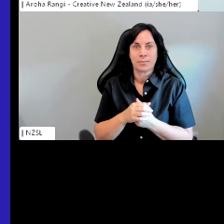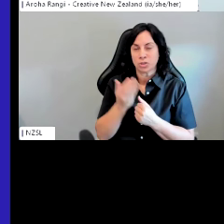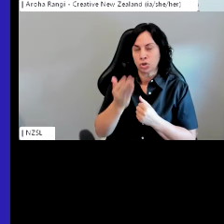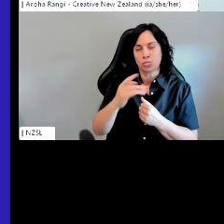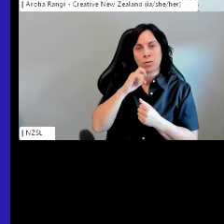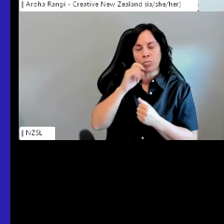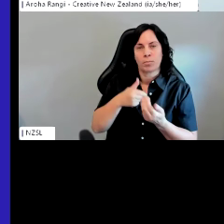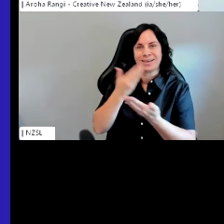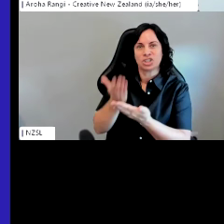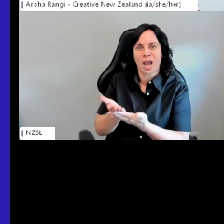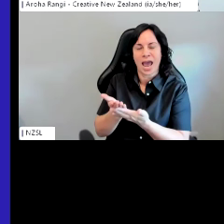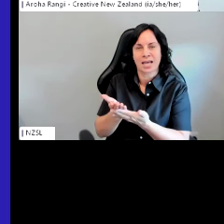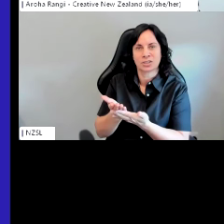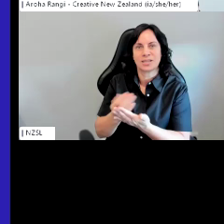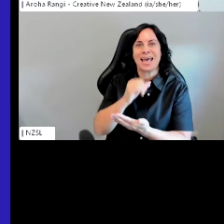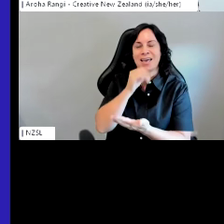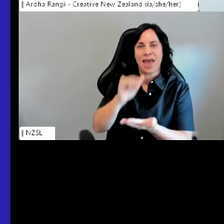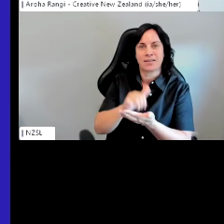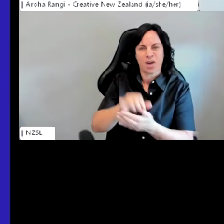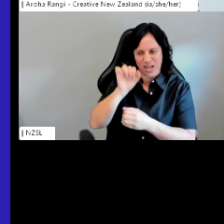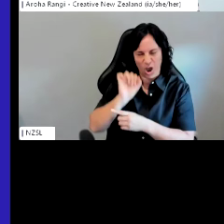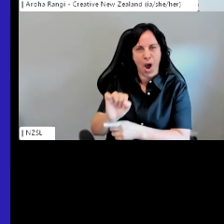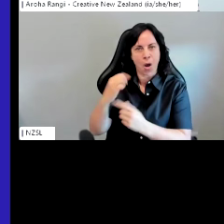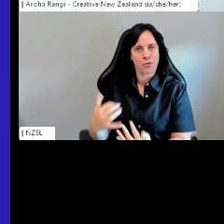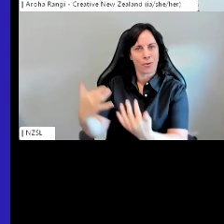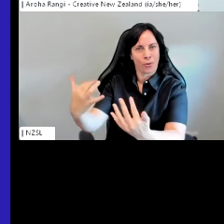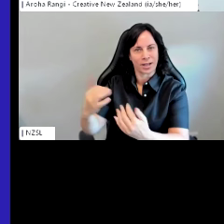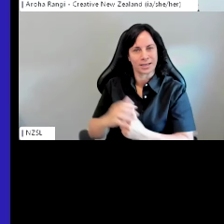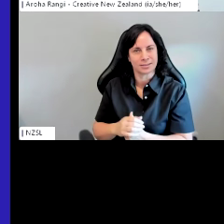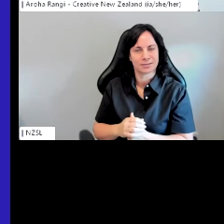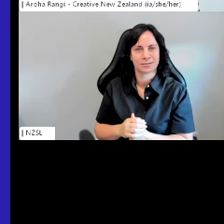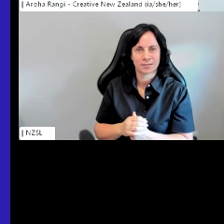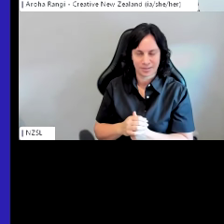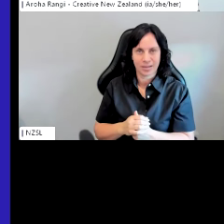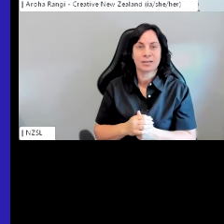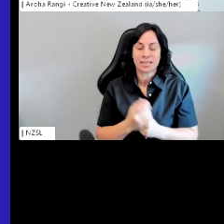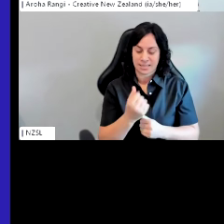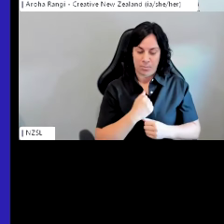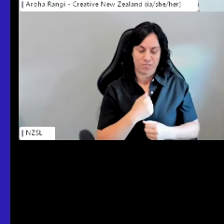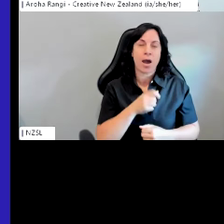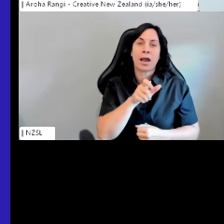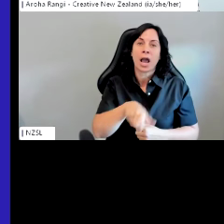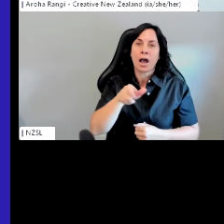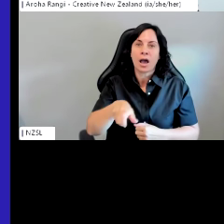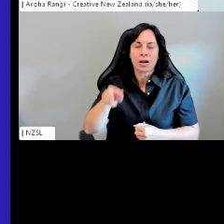advertise to your own audience. Um so we're you know I I've got clients who are putting 70 80%